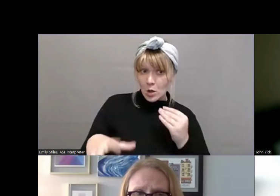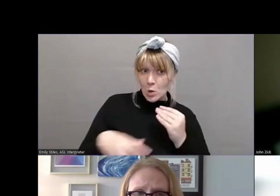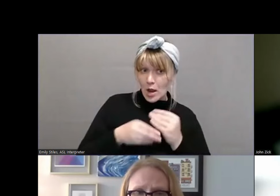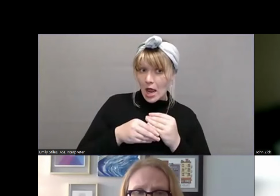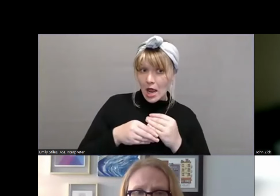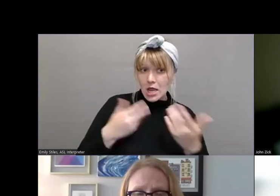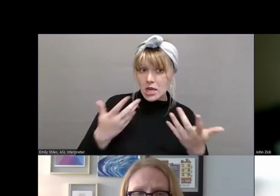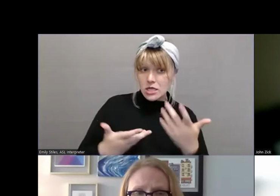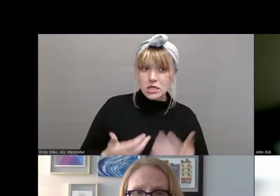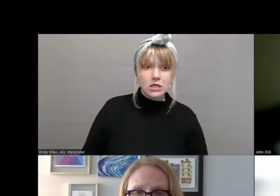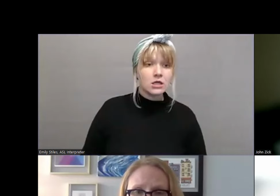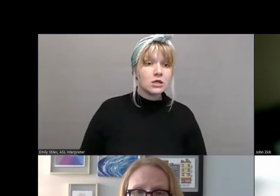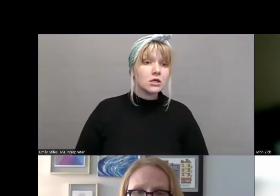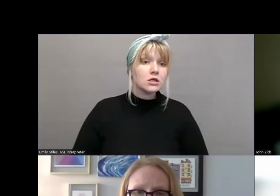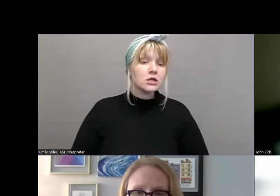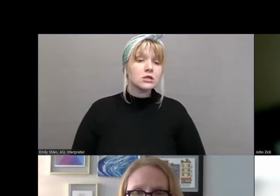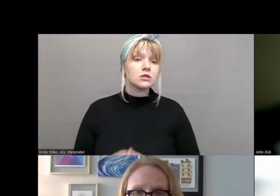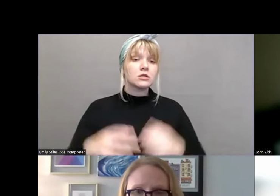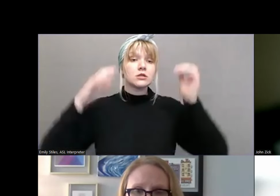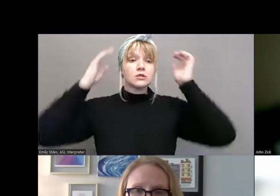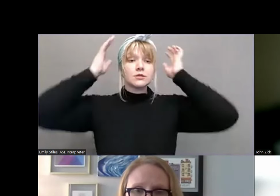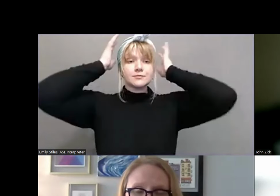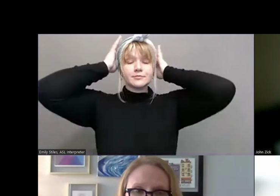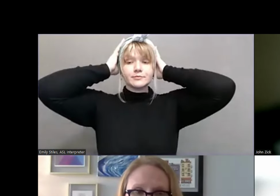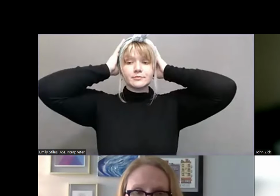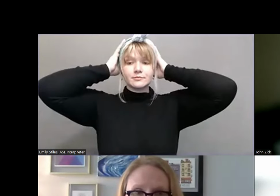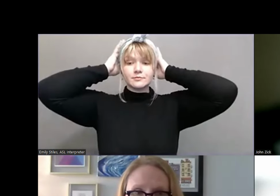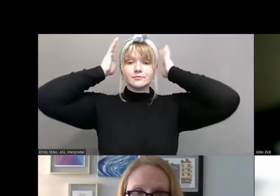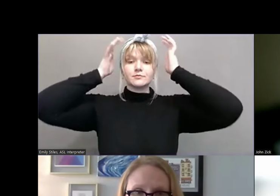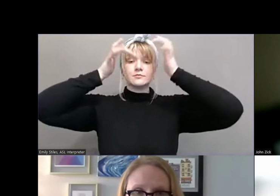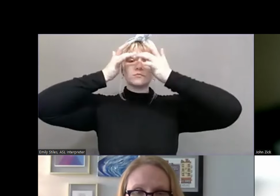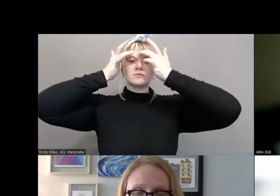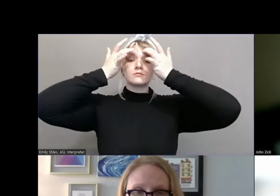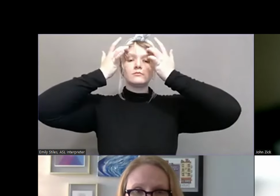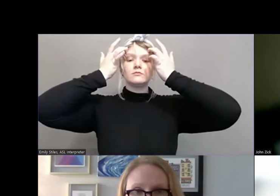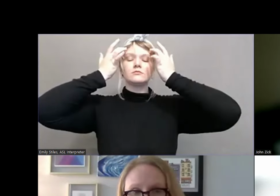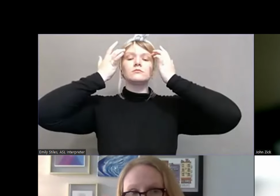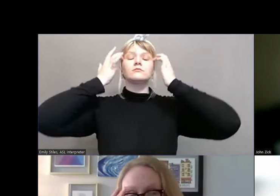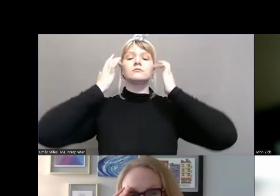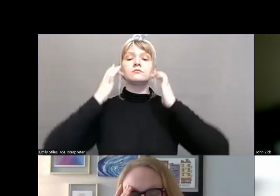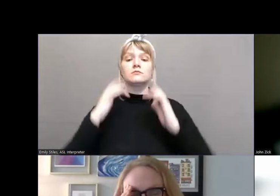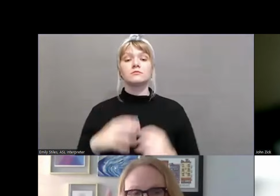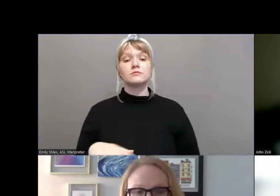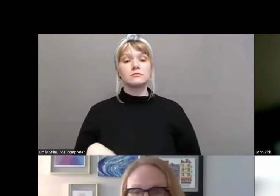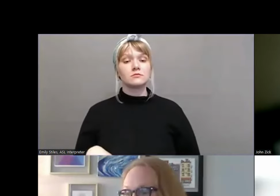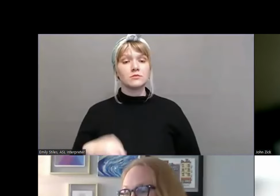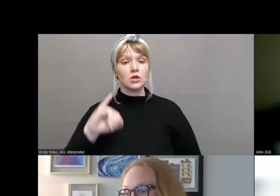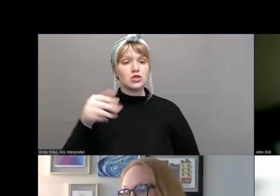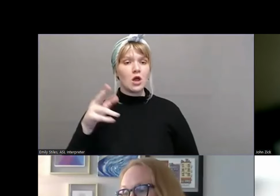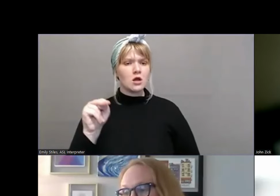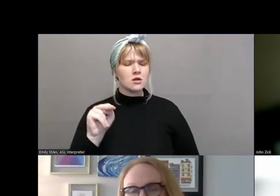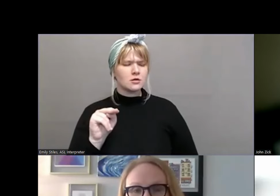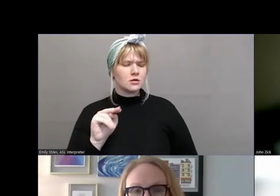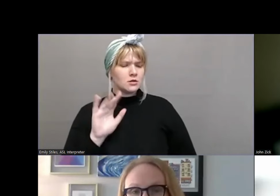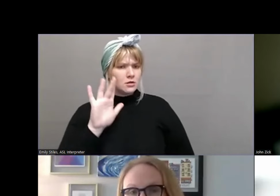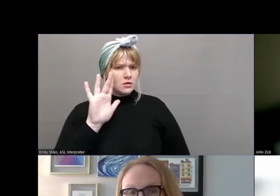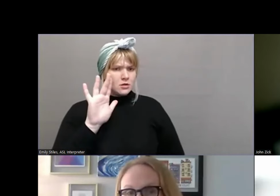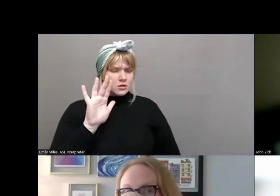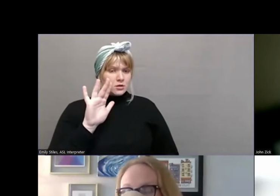There’s, as Kelsey mentioned, several different types of institutional settings,